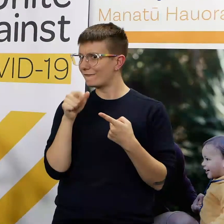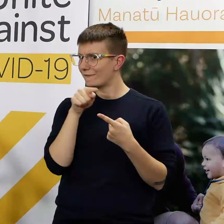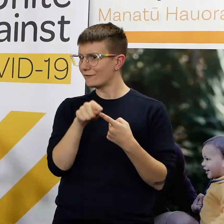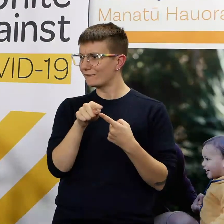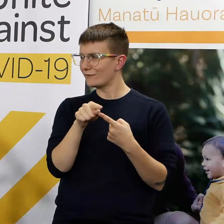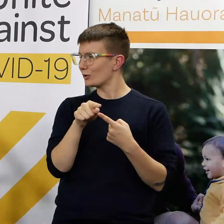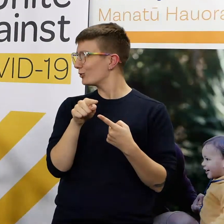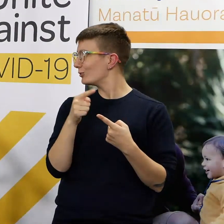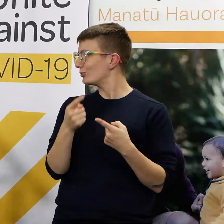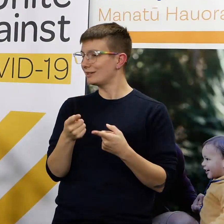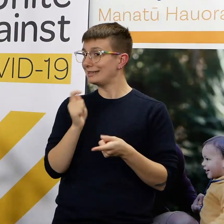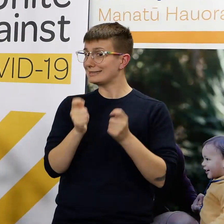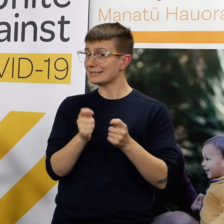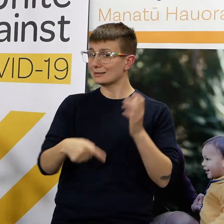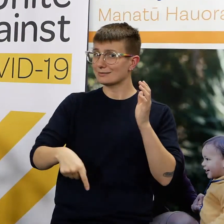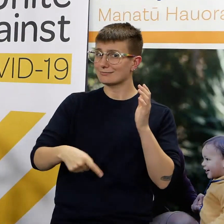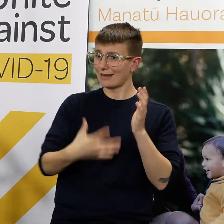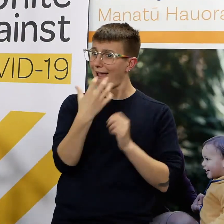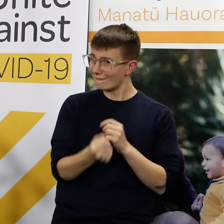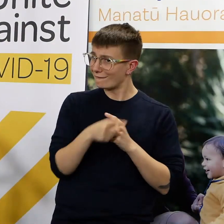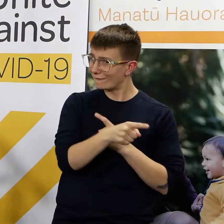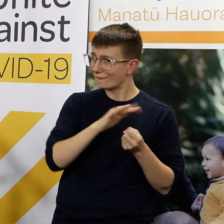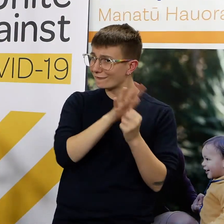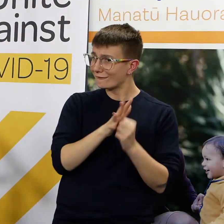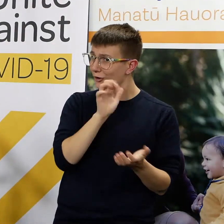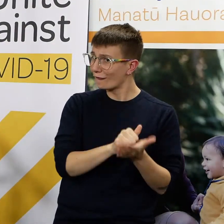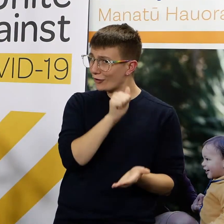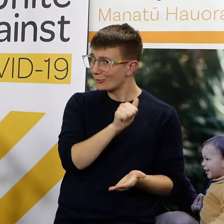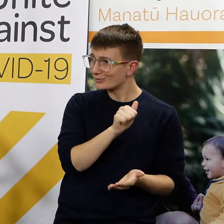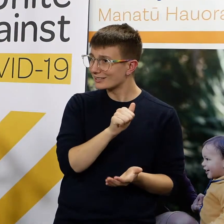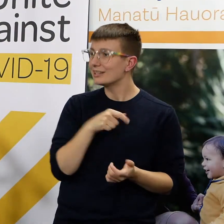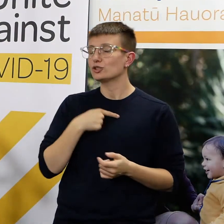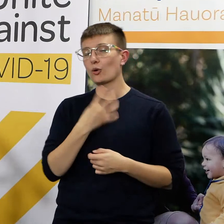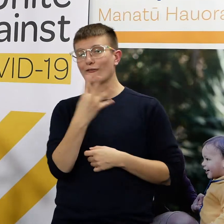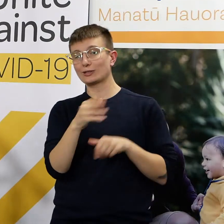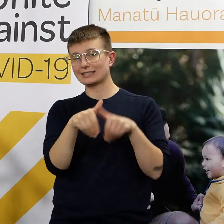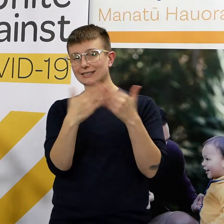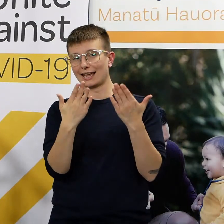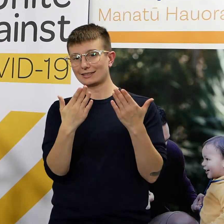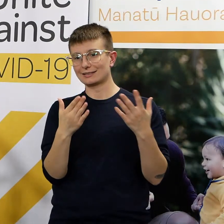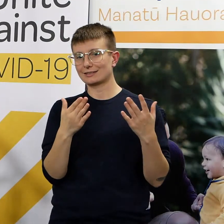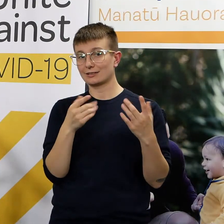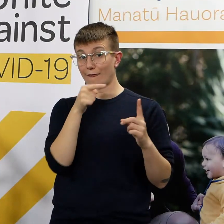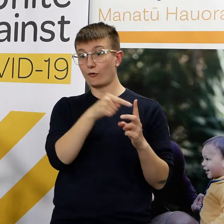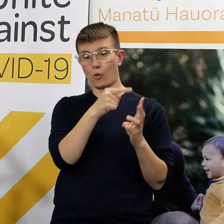Well the 14 day period will apply for the close contact, which the family member.